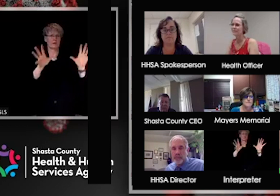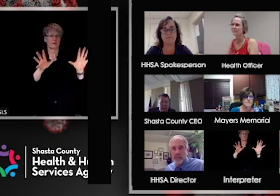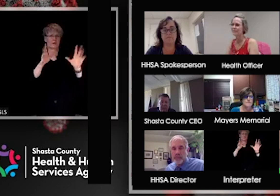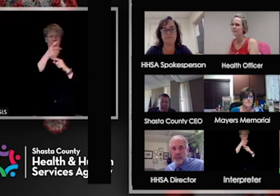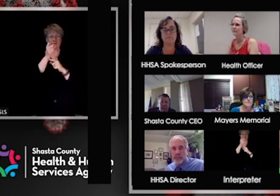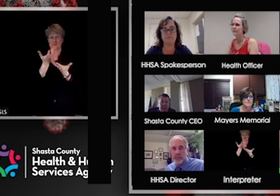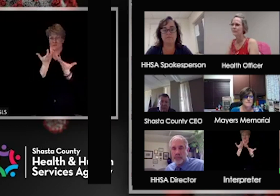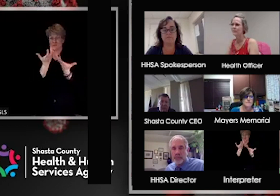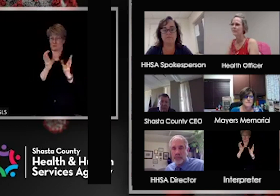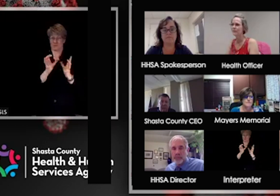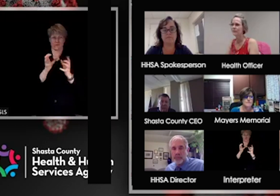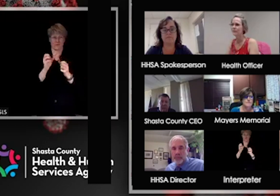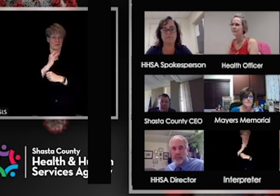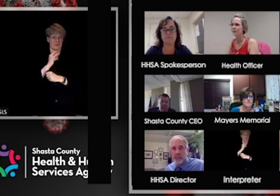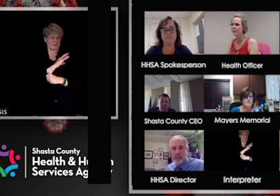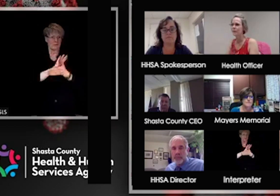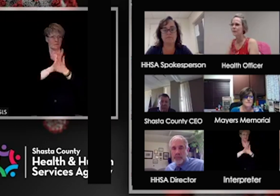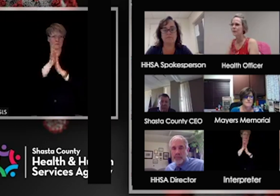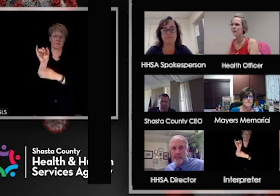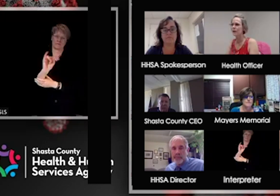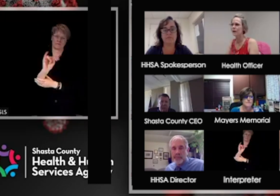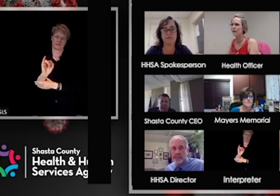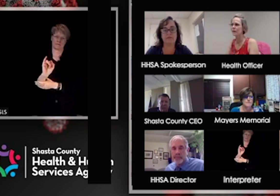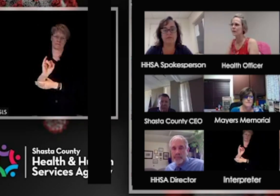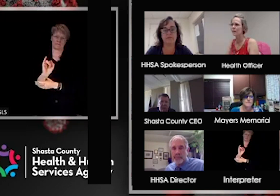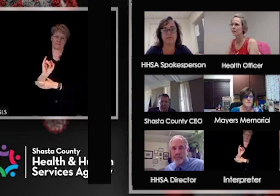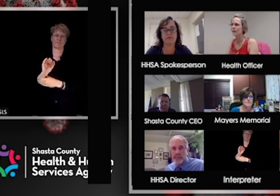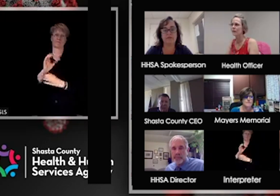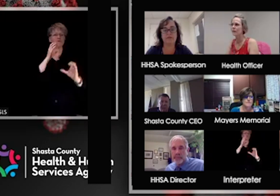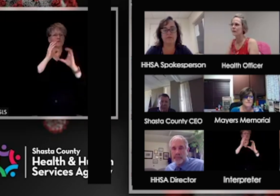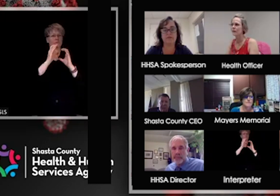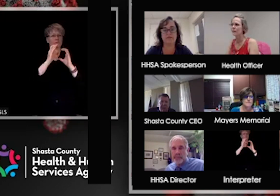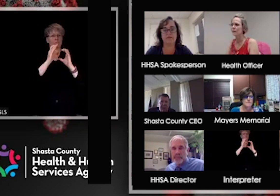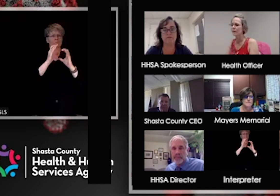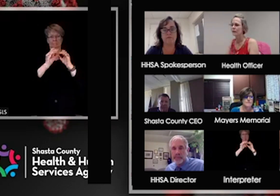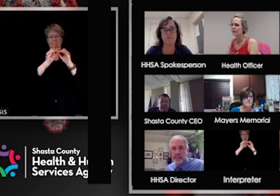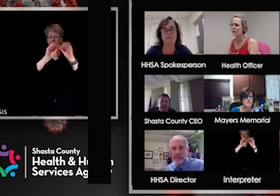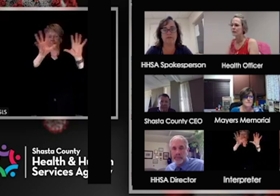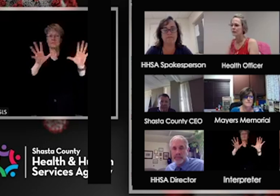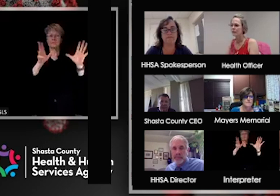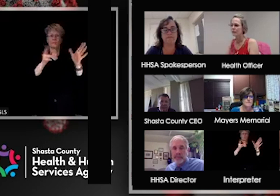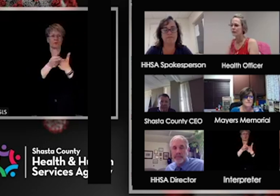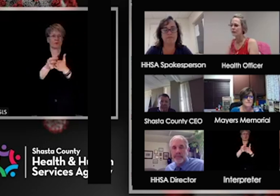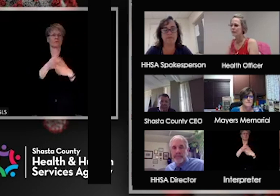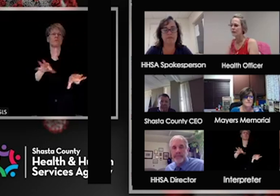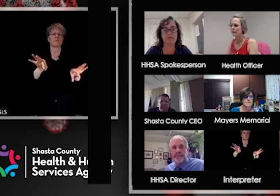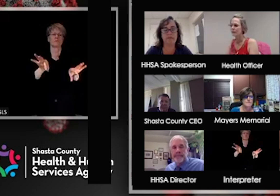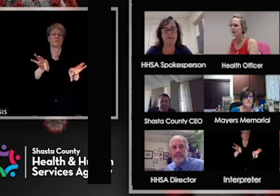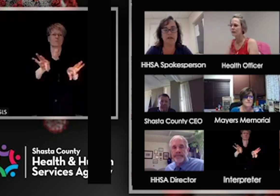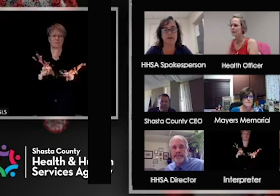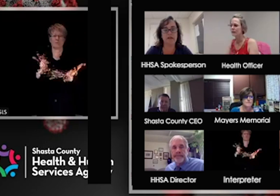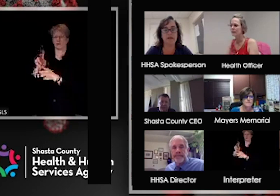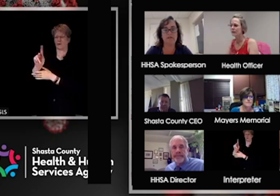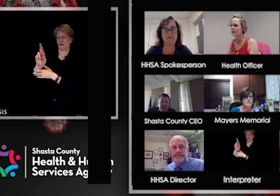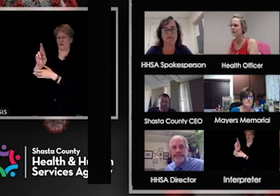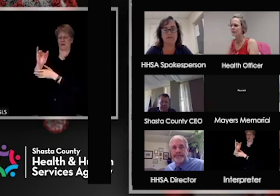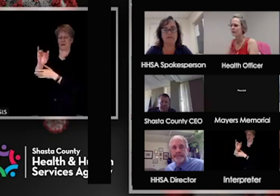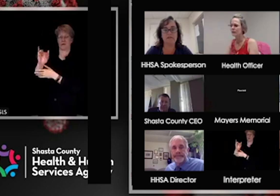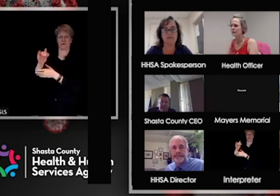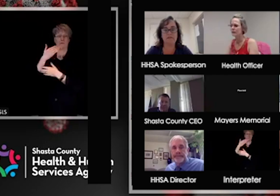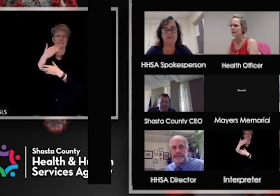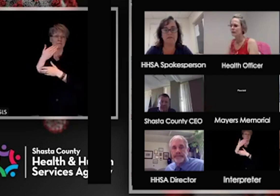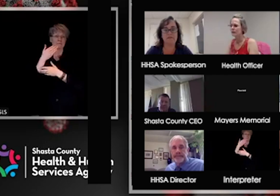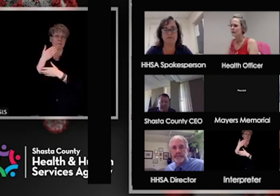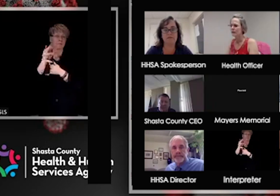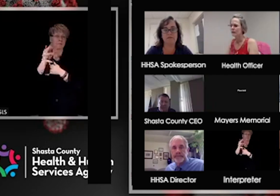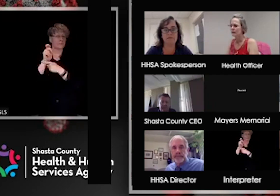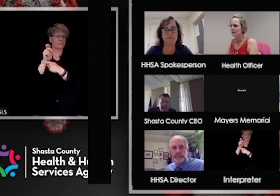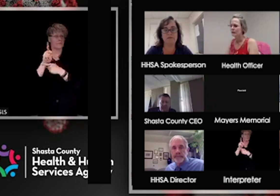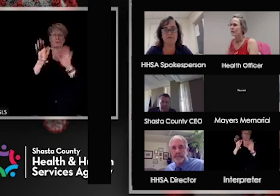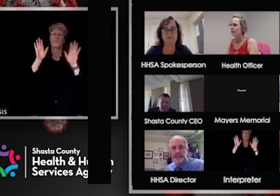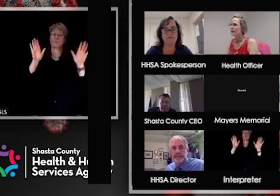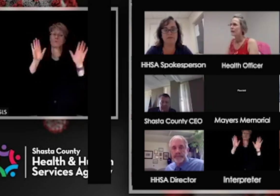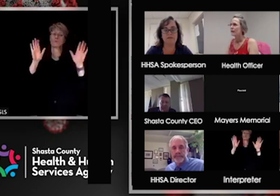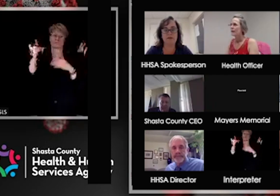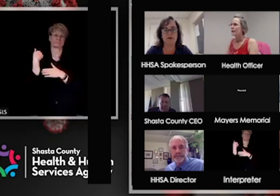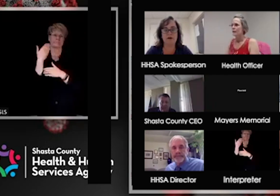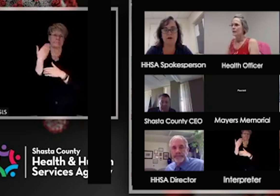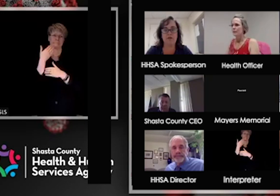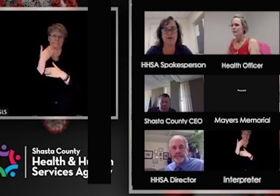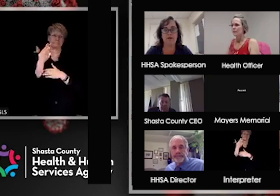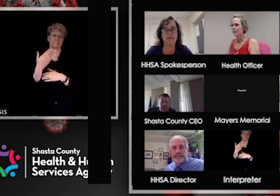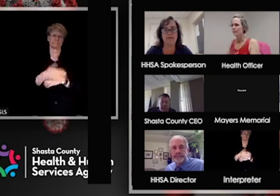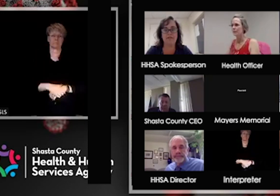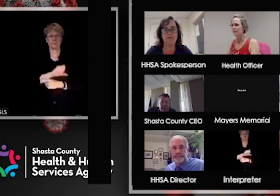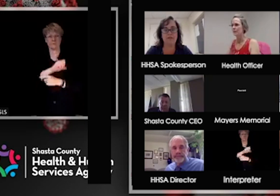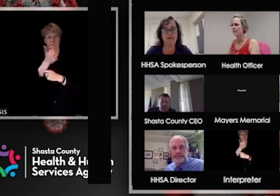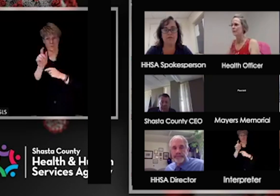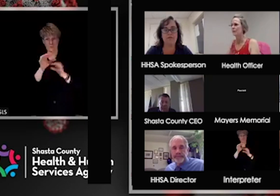Thank you, Mark. That’s a great reminder. Anyone else? Alright, I think we are ready